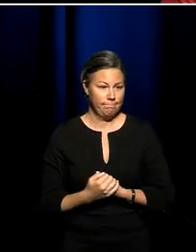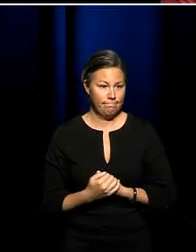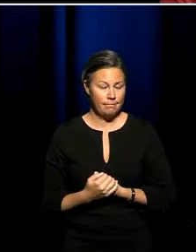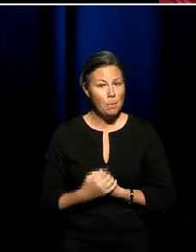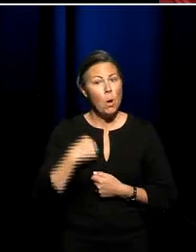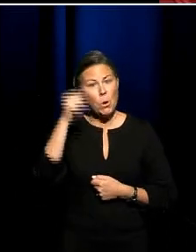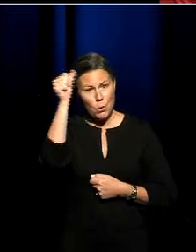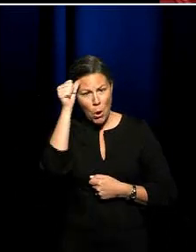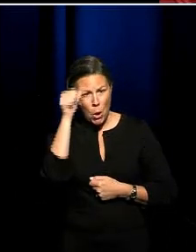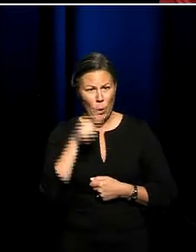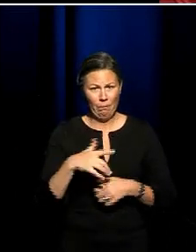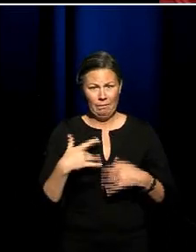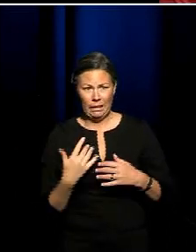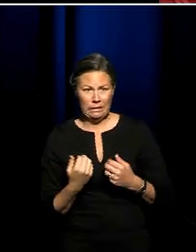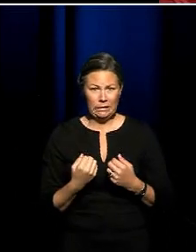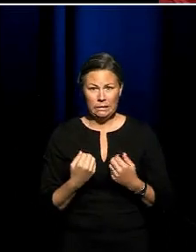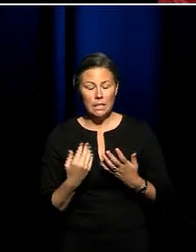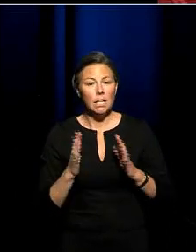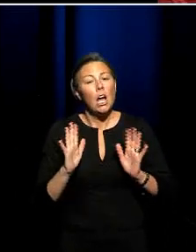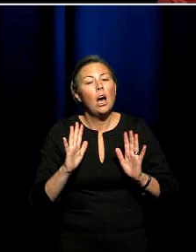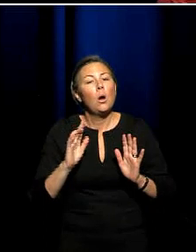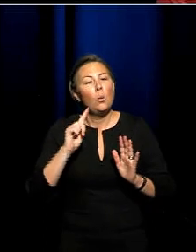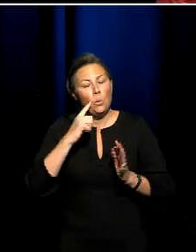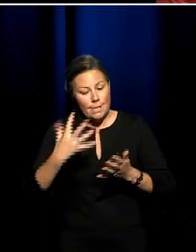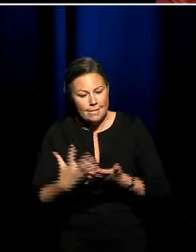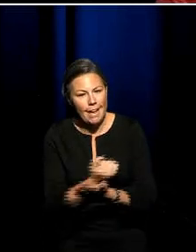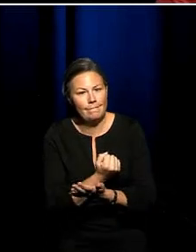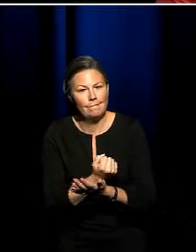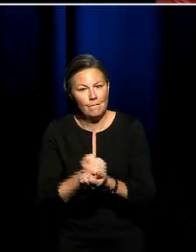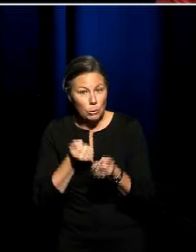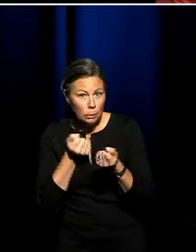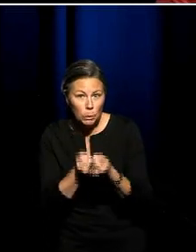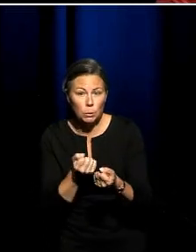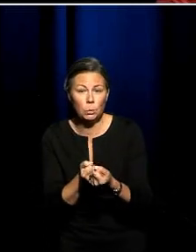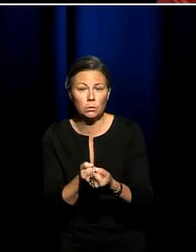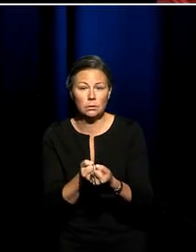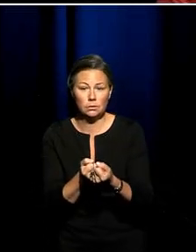totally safe and supportive environment. We understand, too, that it is critical